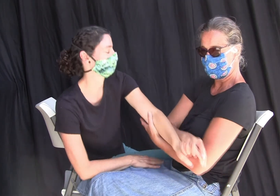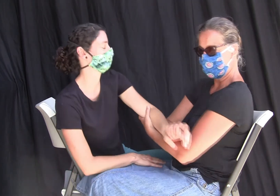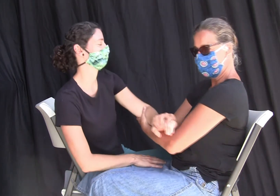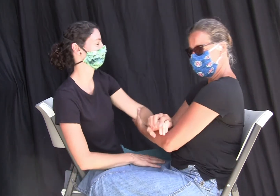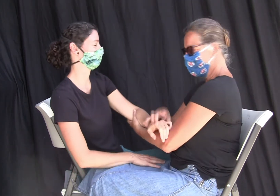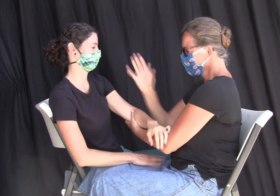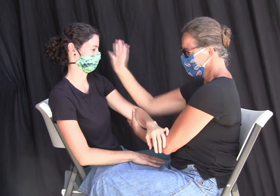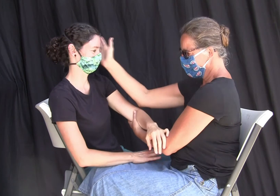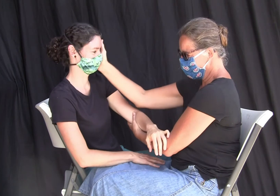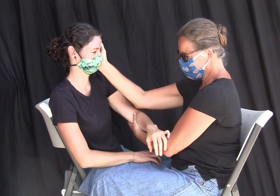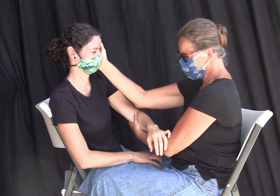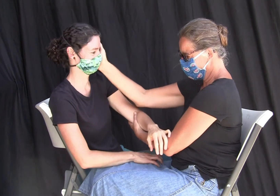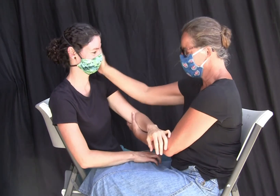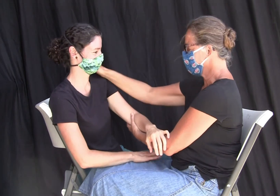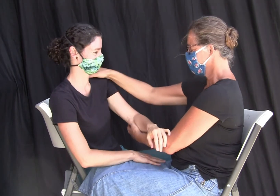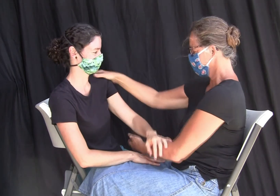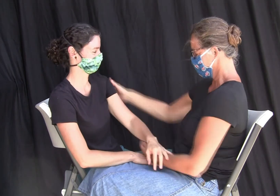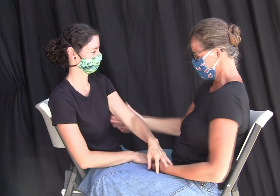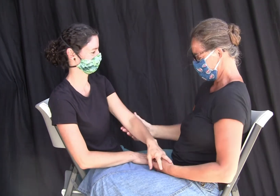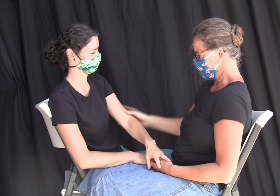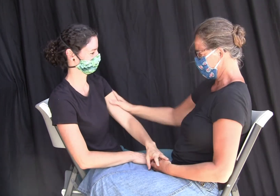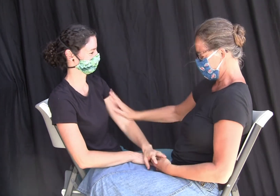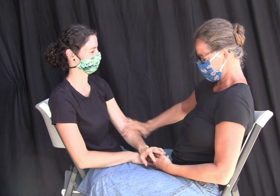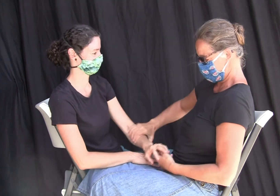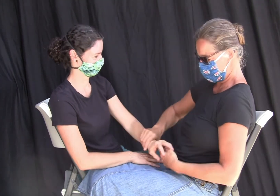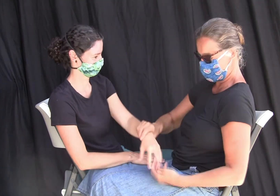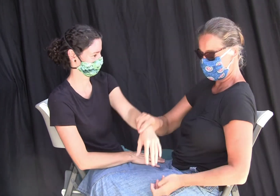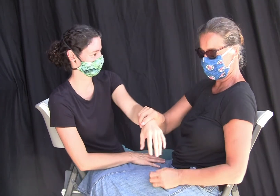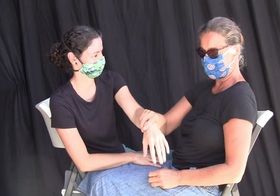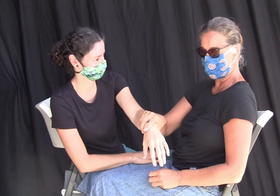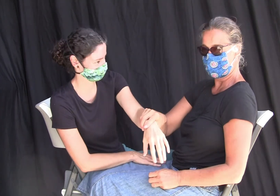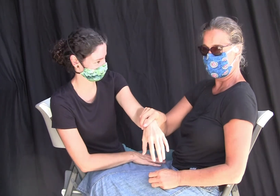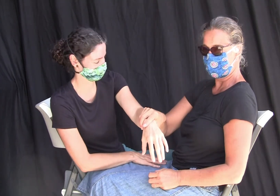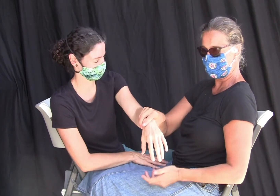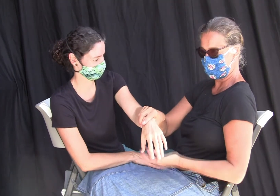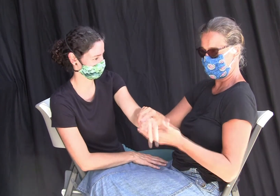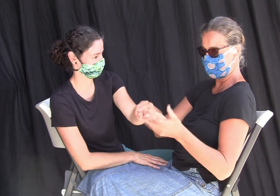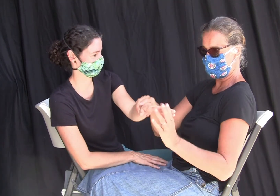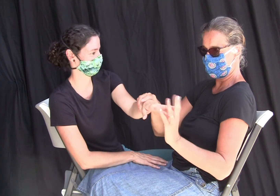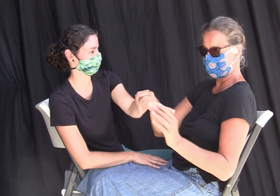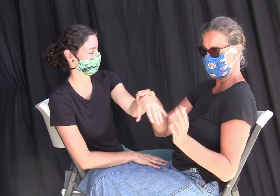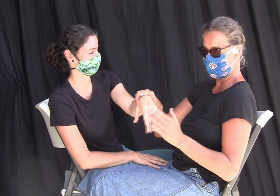Yikes. That is much too rough. When teaching a child the listening position,